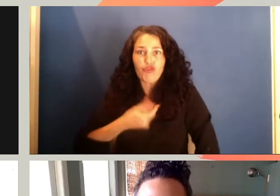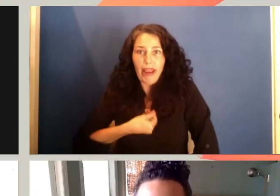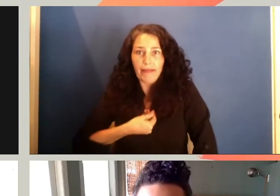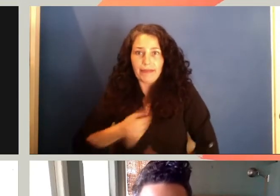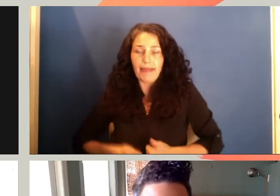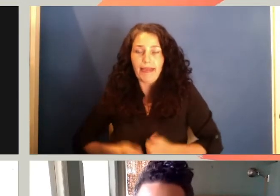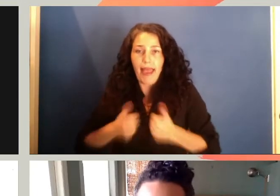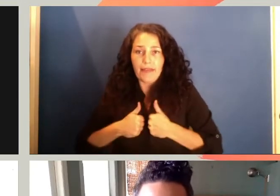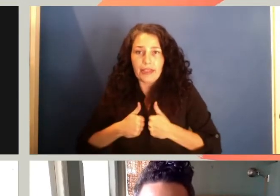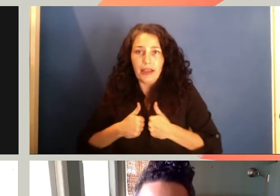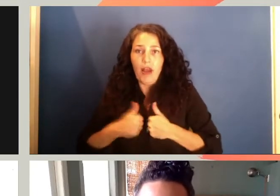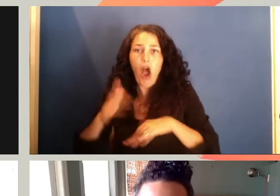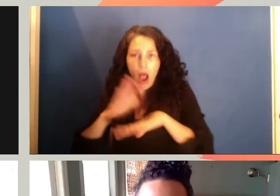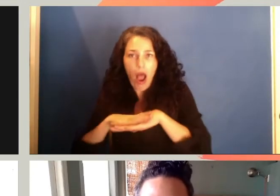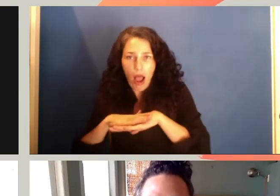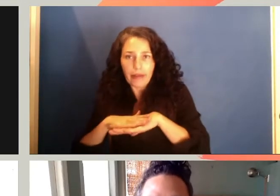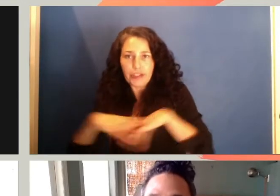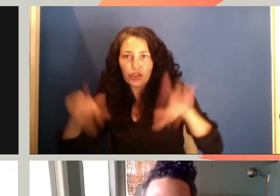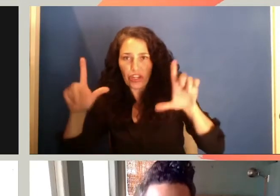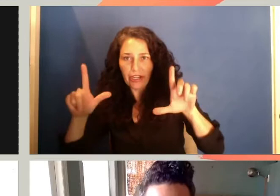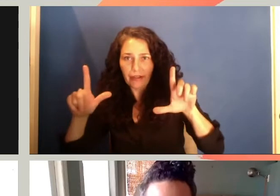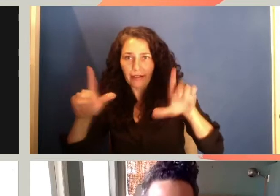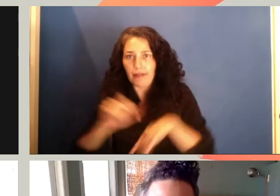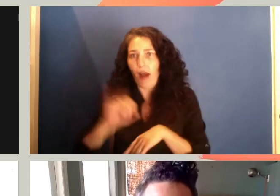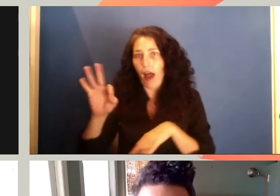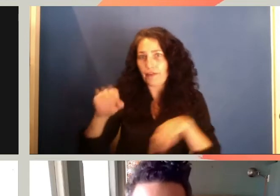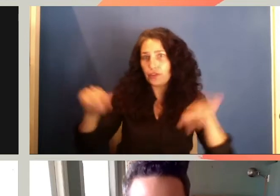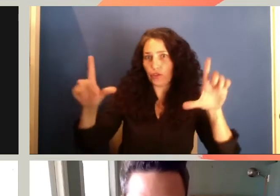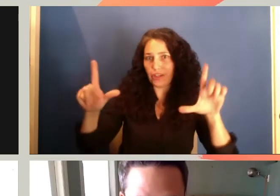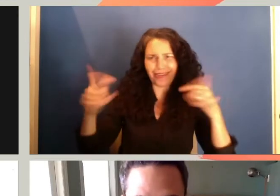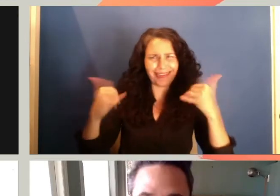or will lead hopefully towards more equality.